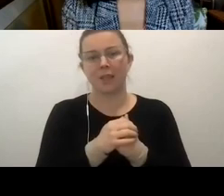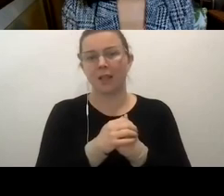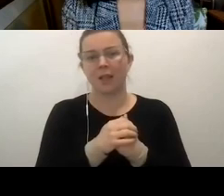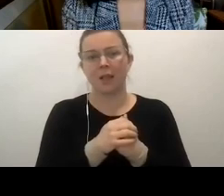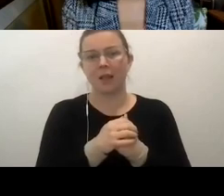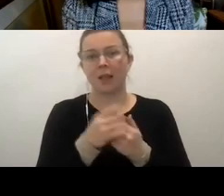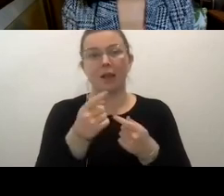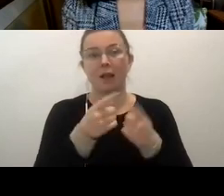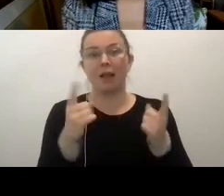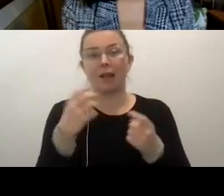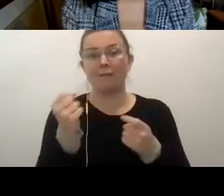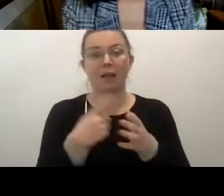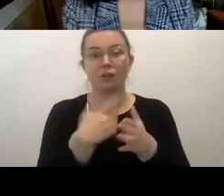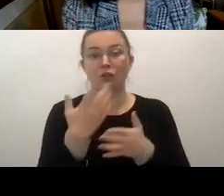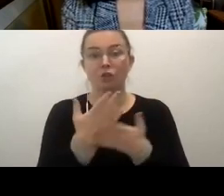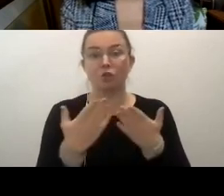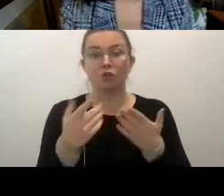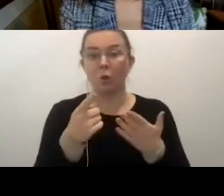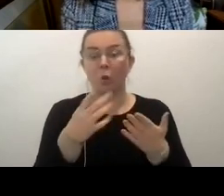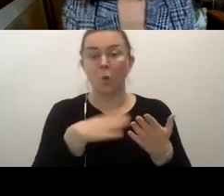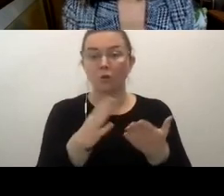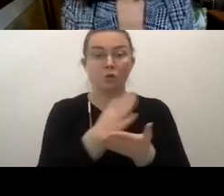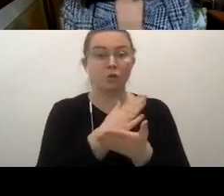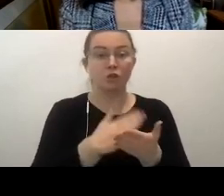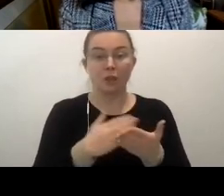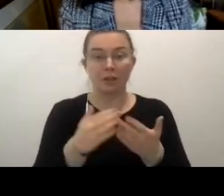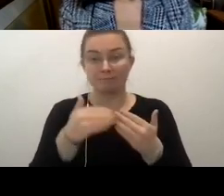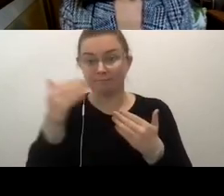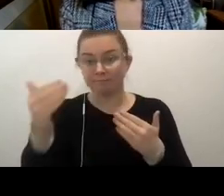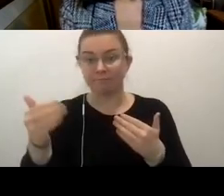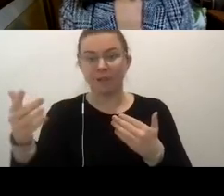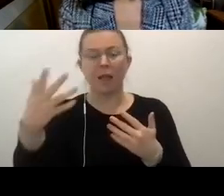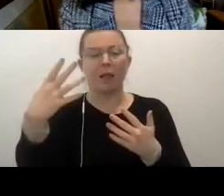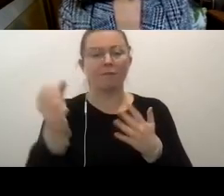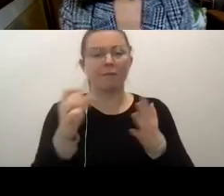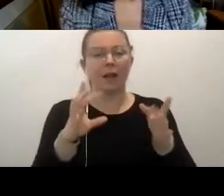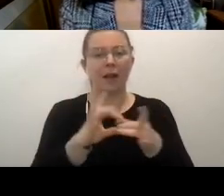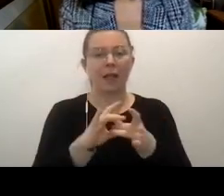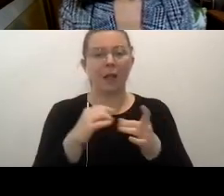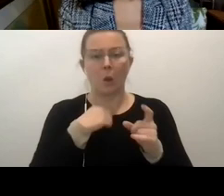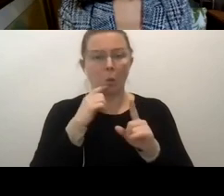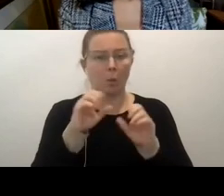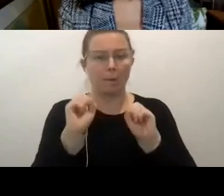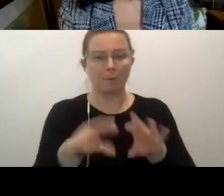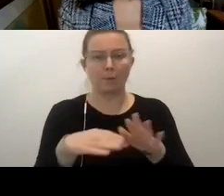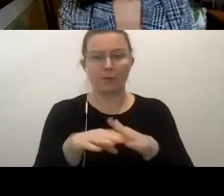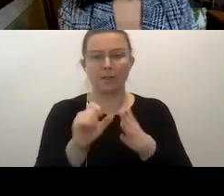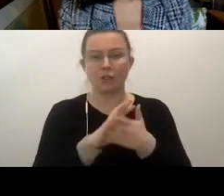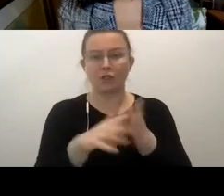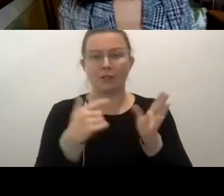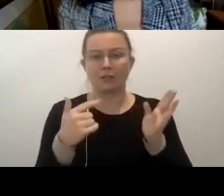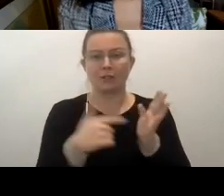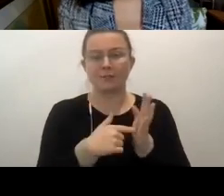has a story that they'd like to share, there's a link that I'll post right now in the chat